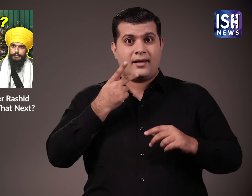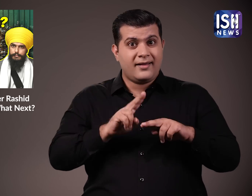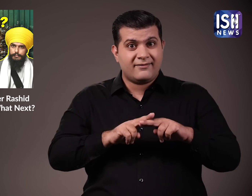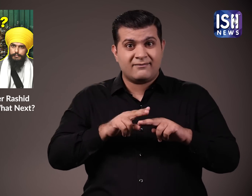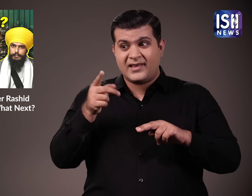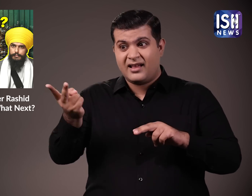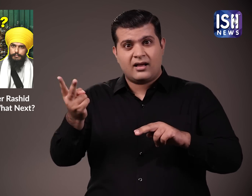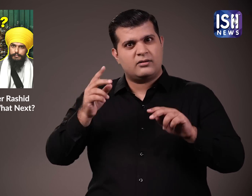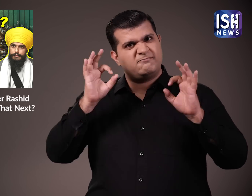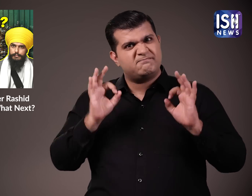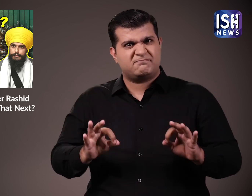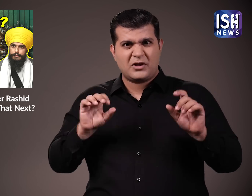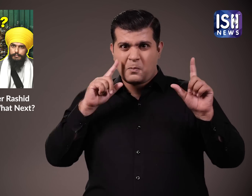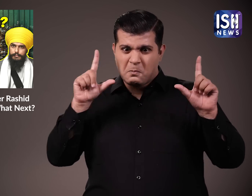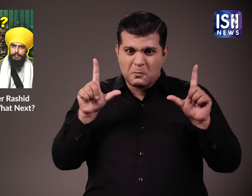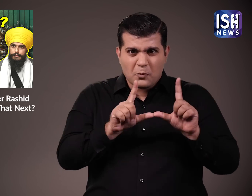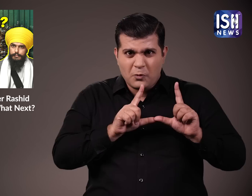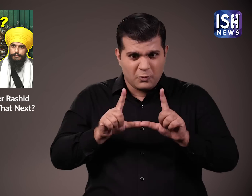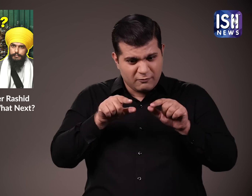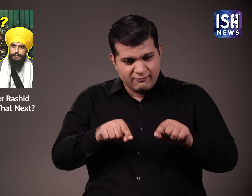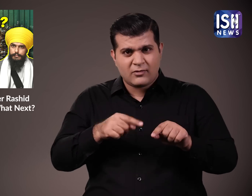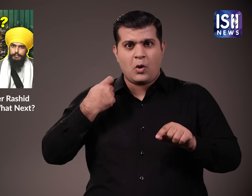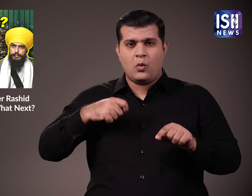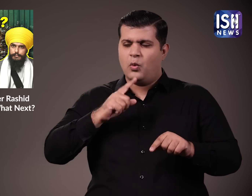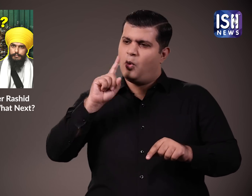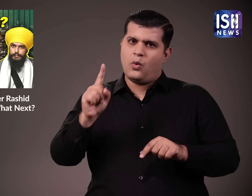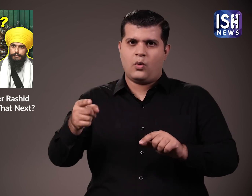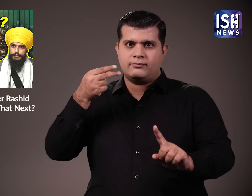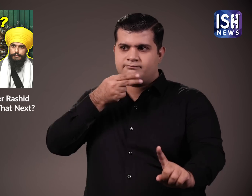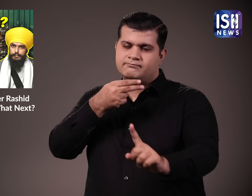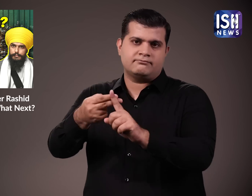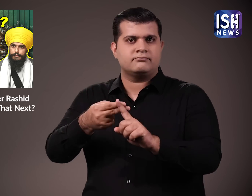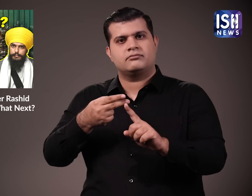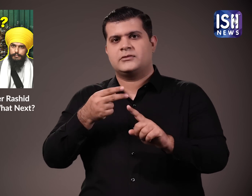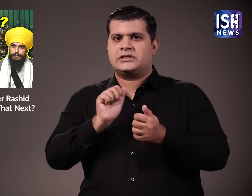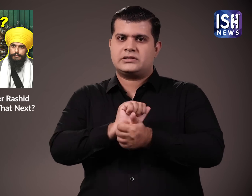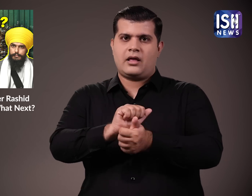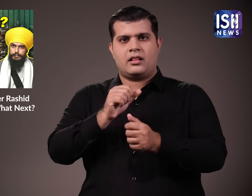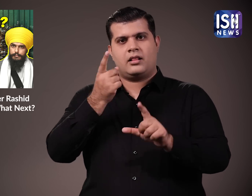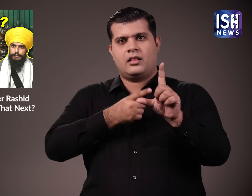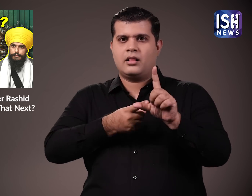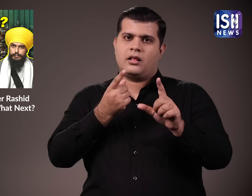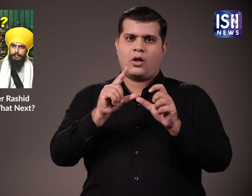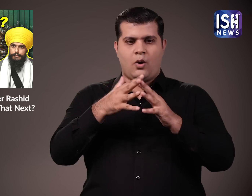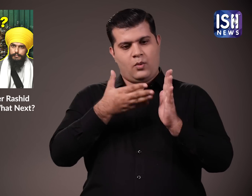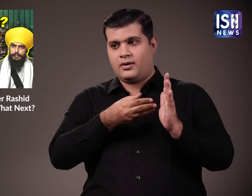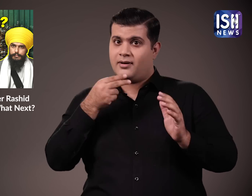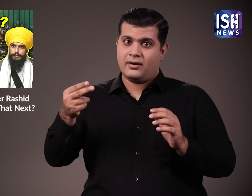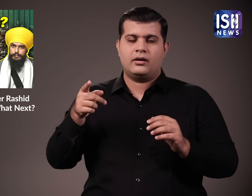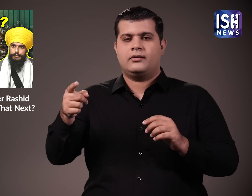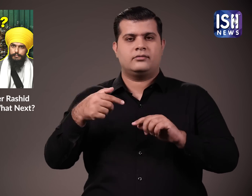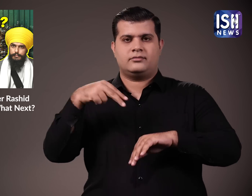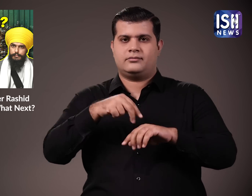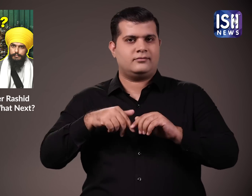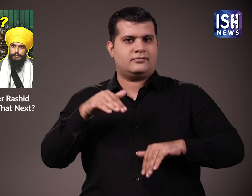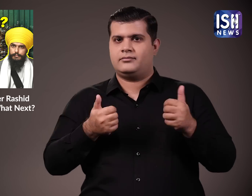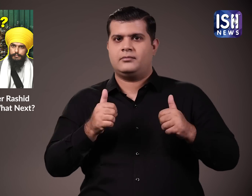However, if they are convicted, they will be imprisoned and disqualified from standing for election.